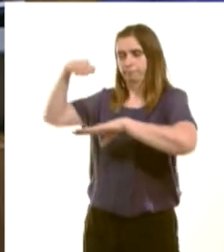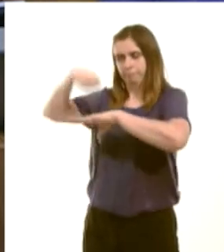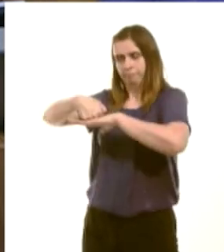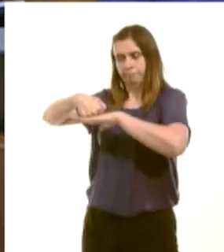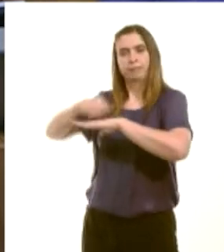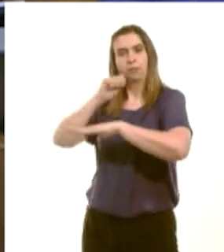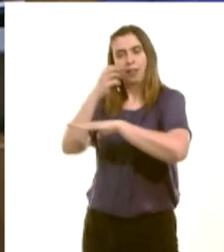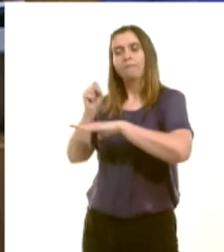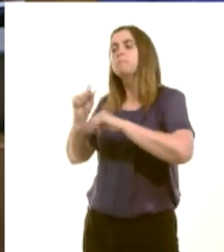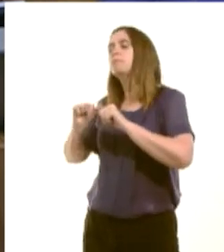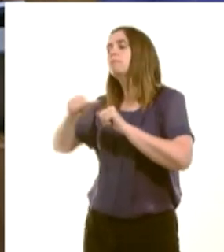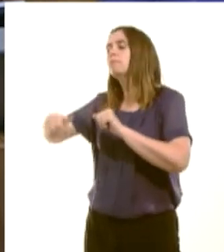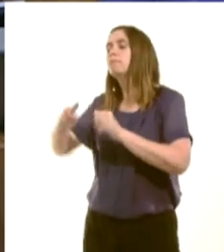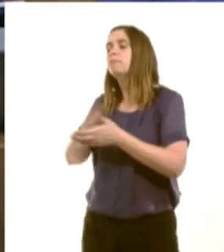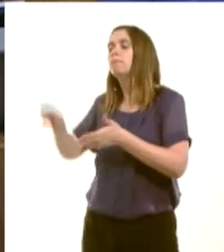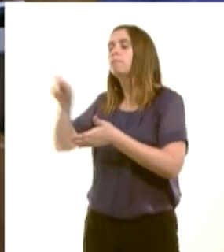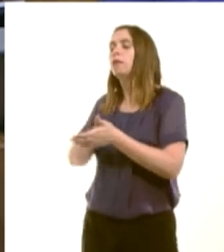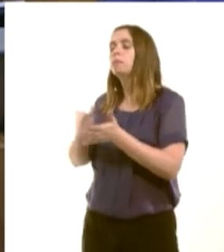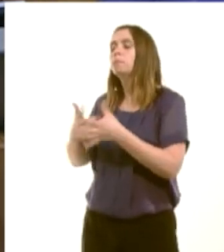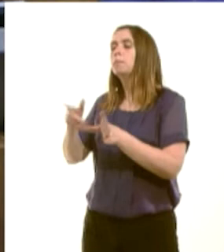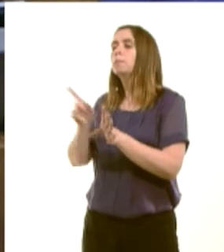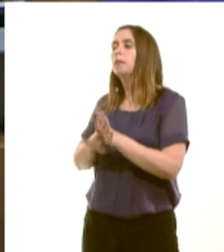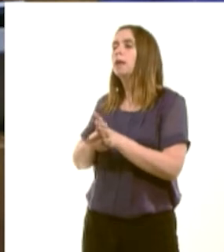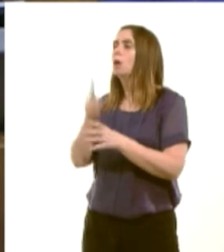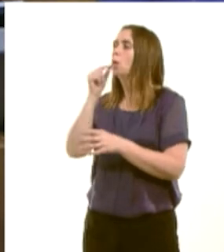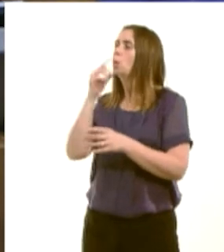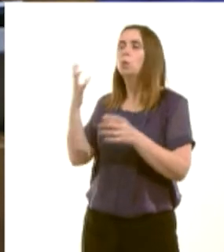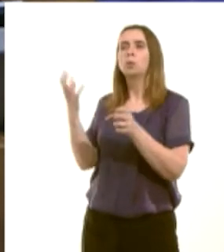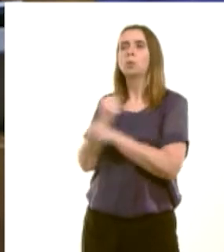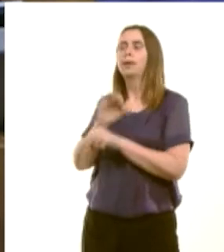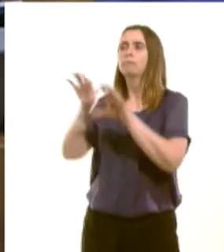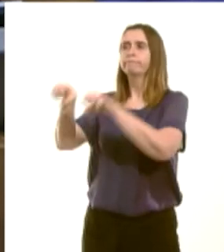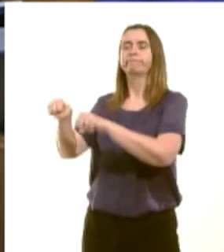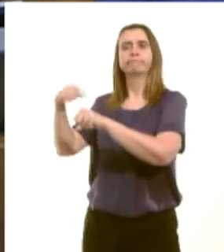after May, for whoever is in Government in London, to move forward now with the implementation